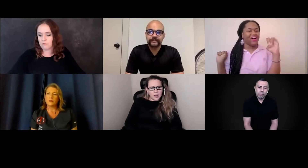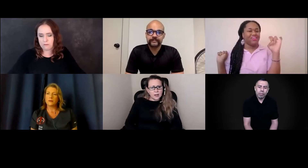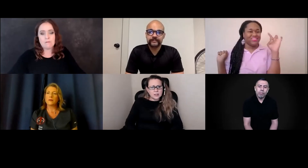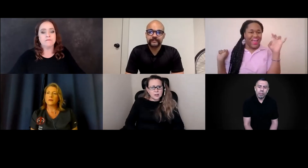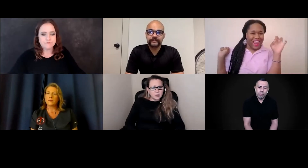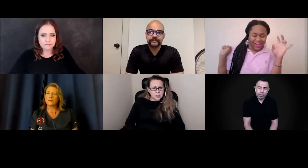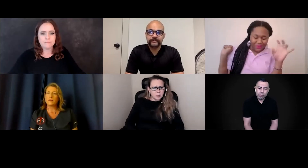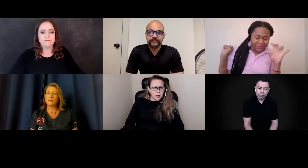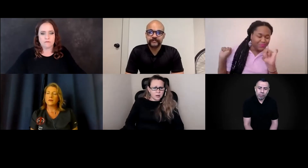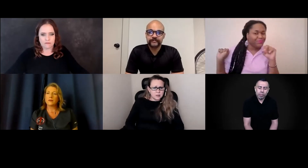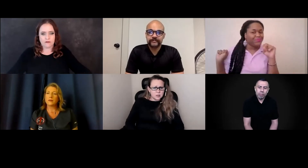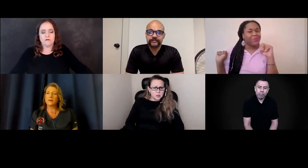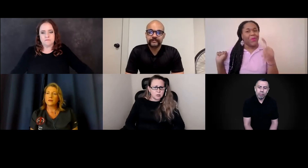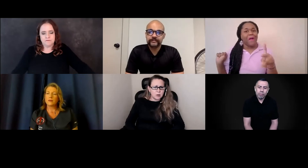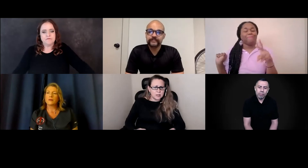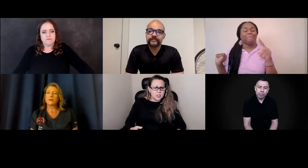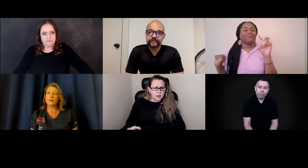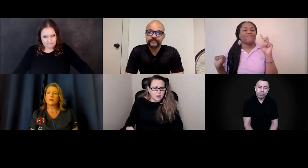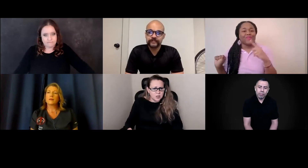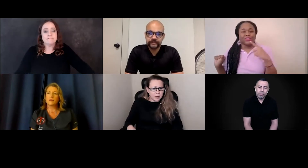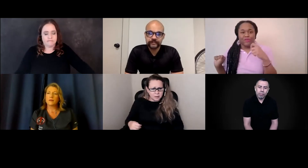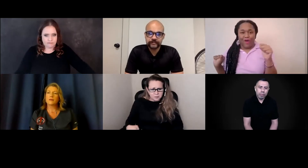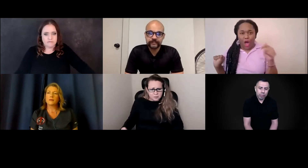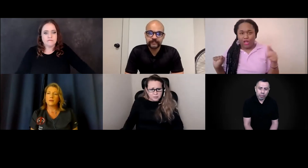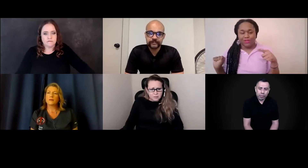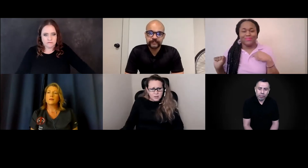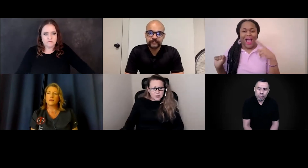like to respond to Alicia and Jermaine.